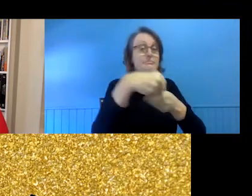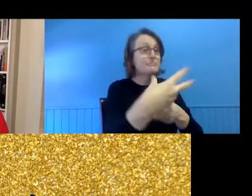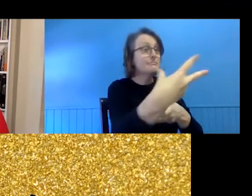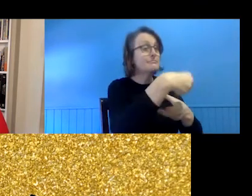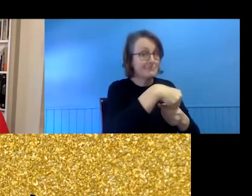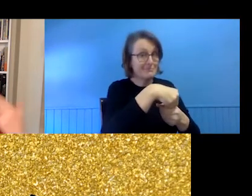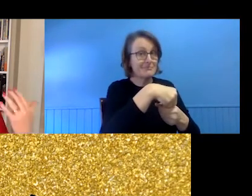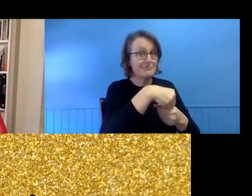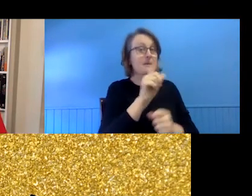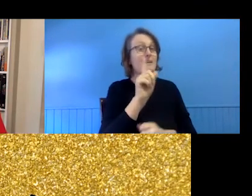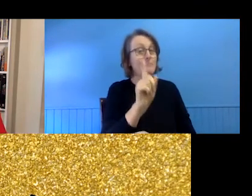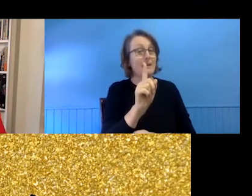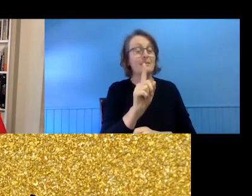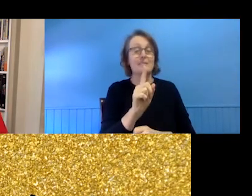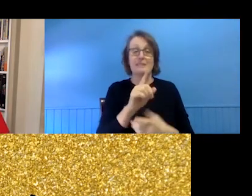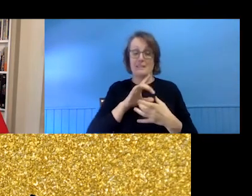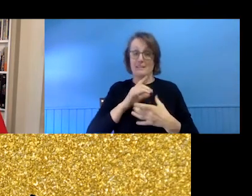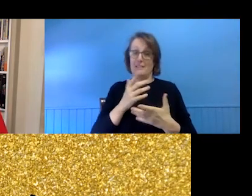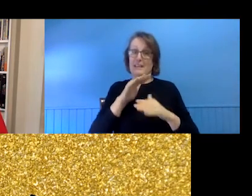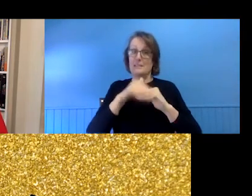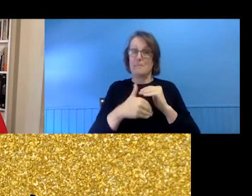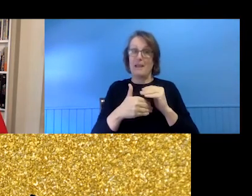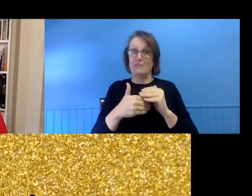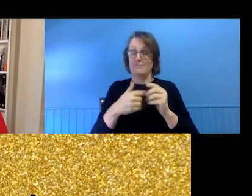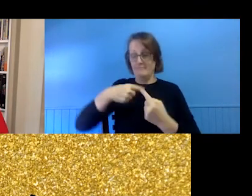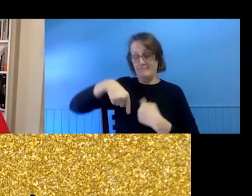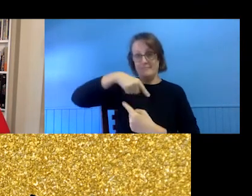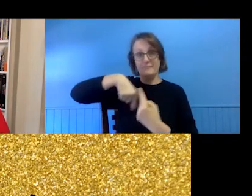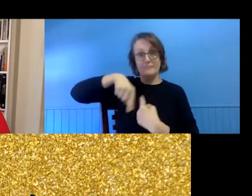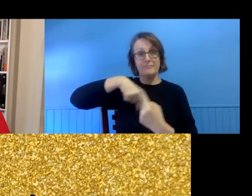have to offer, it's also about the internal relationships within an